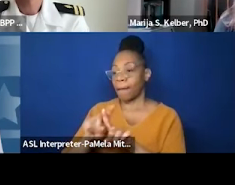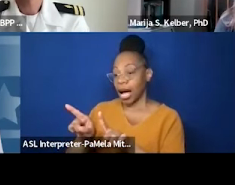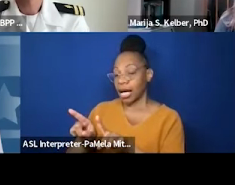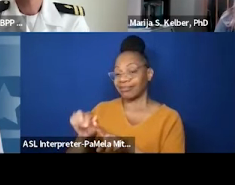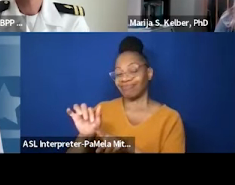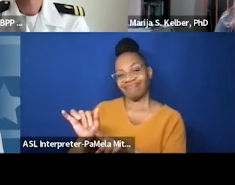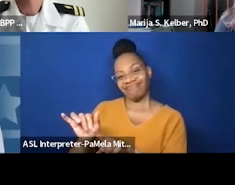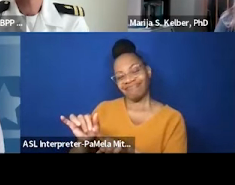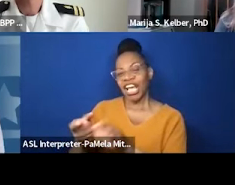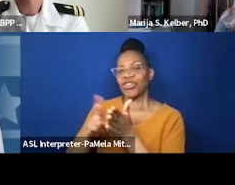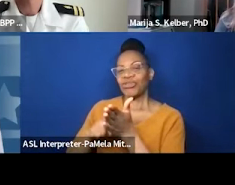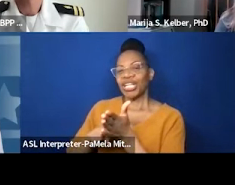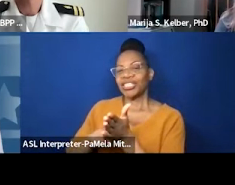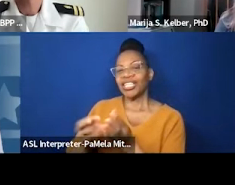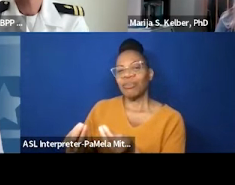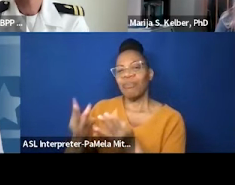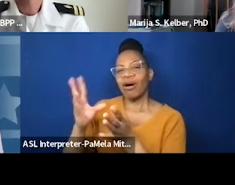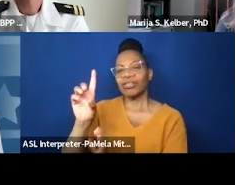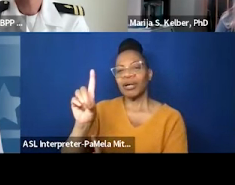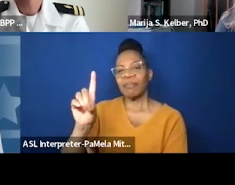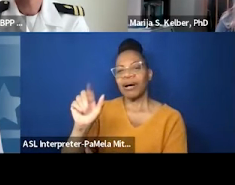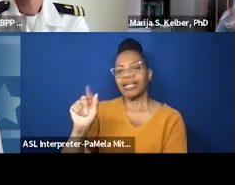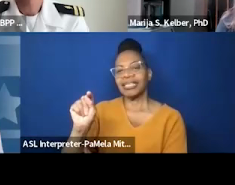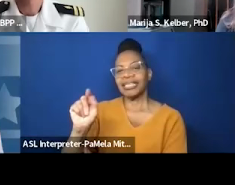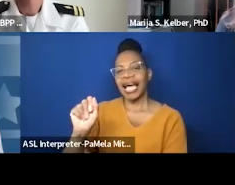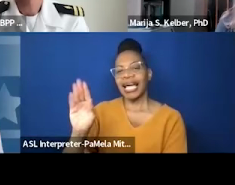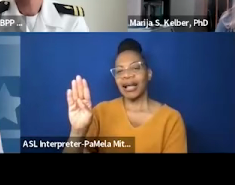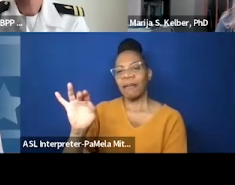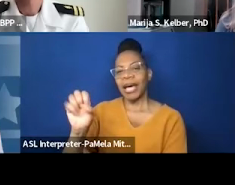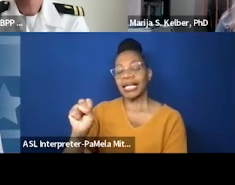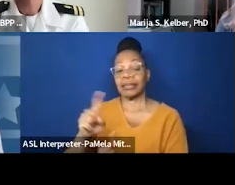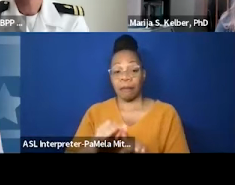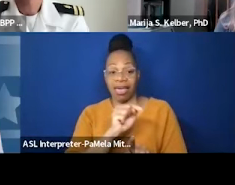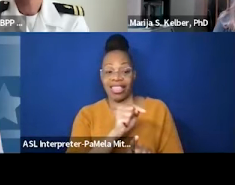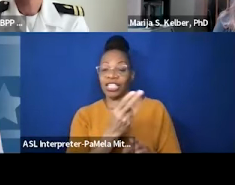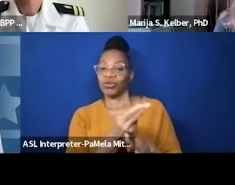where we search multiple databases, here we used abbreviated search strategy.